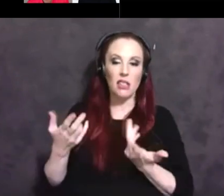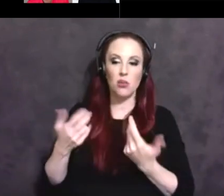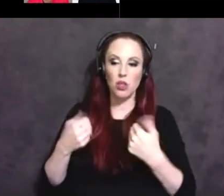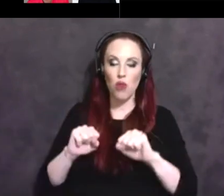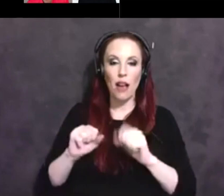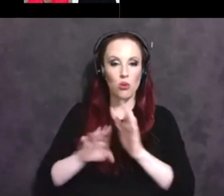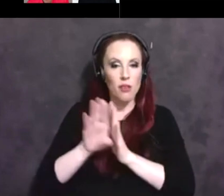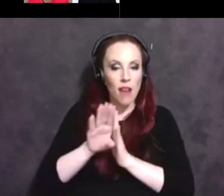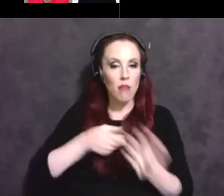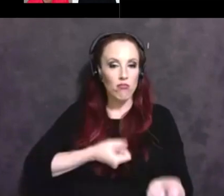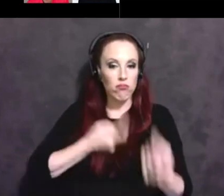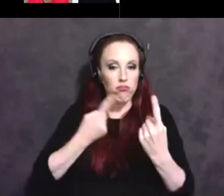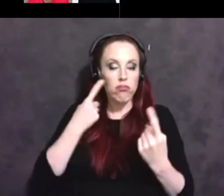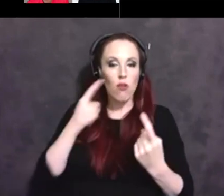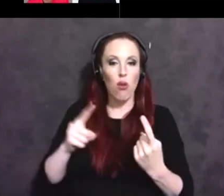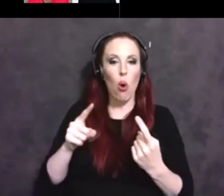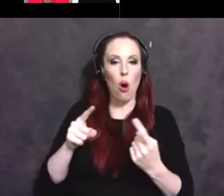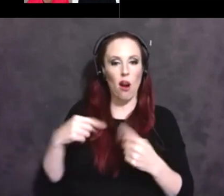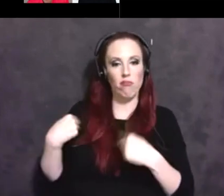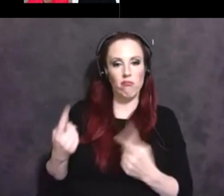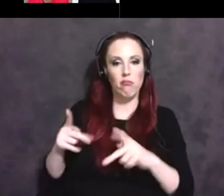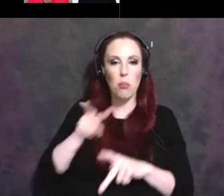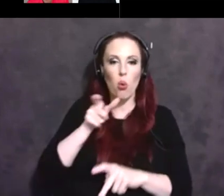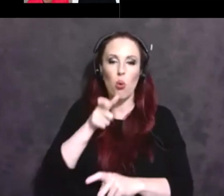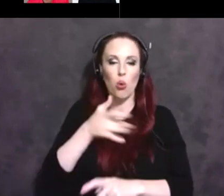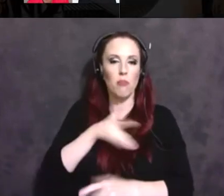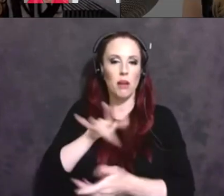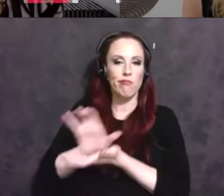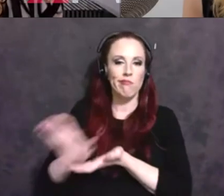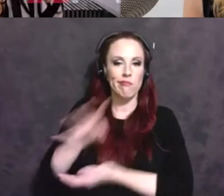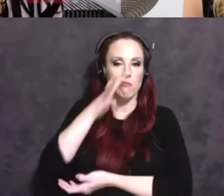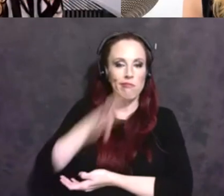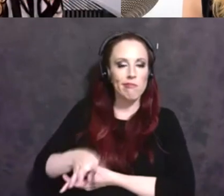training, consulting and events. This series goes deep and gets real We are building empathy